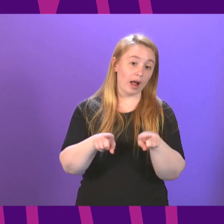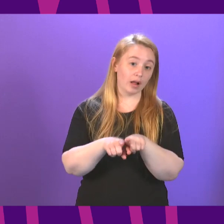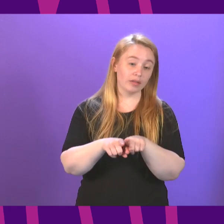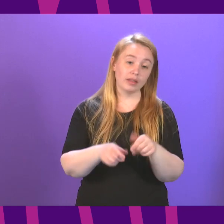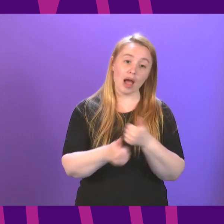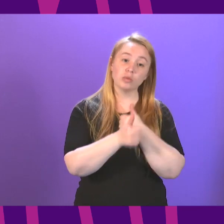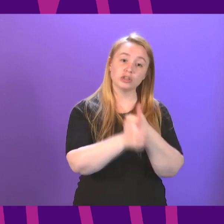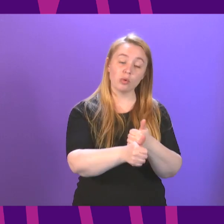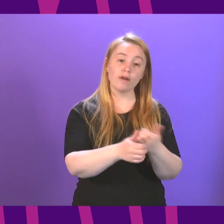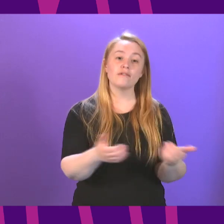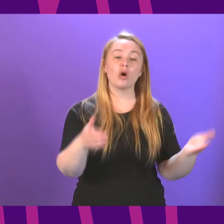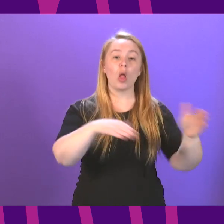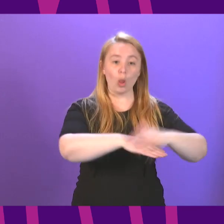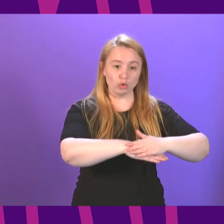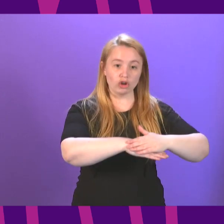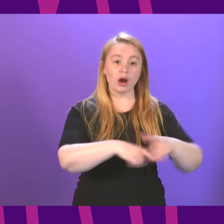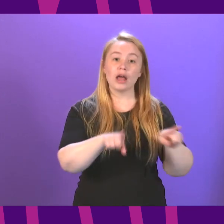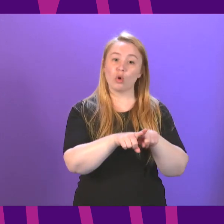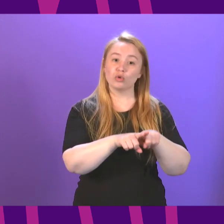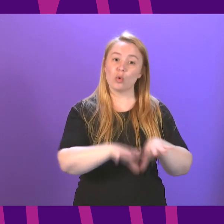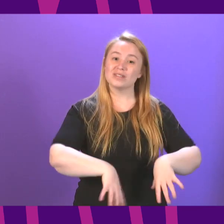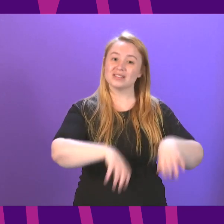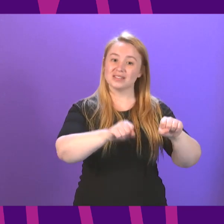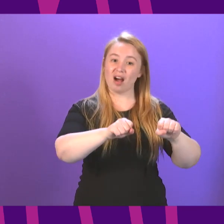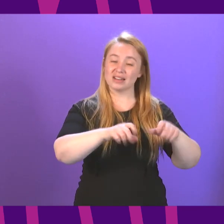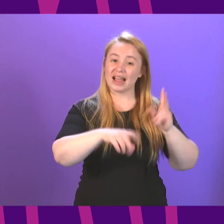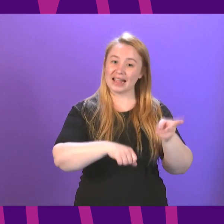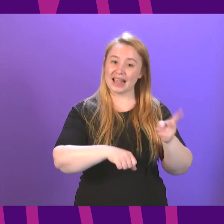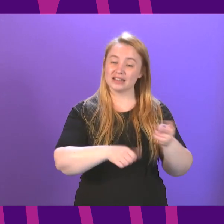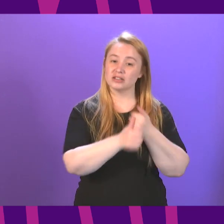support for closure as well as start-up support. We have, of course, extended